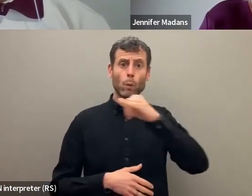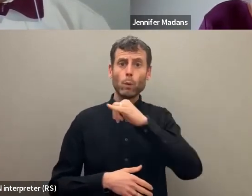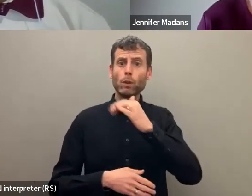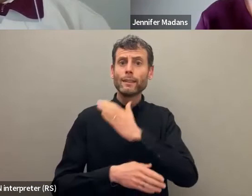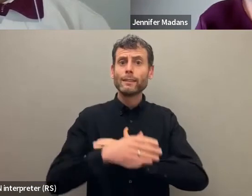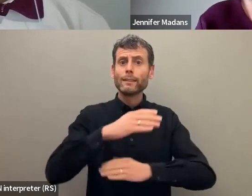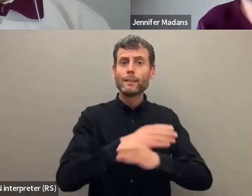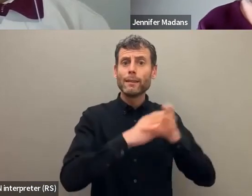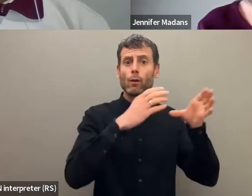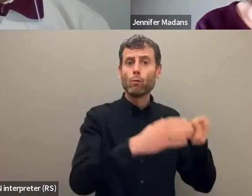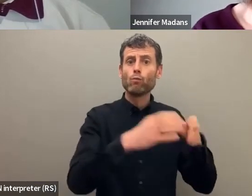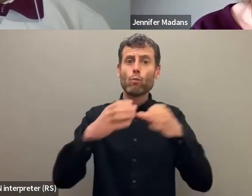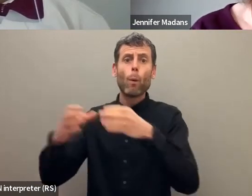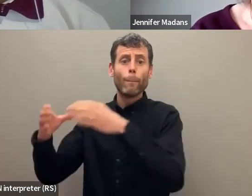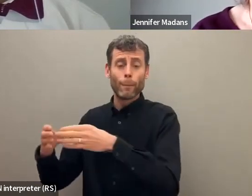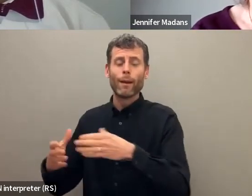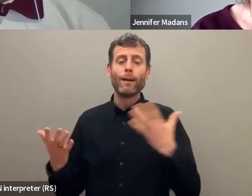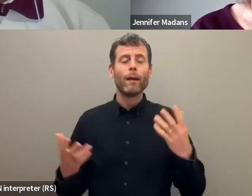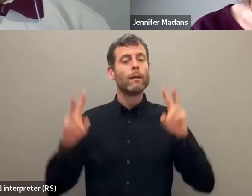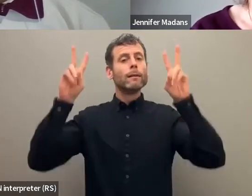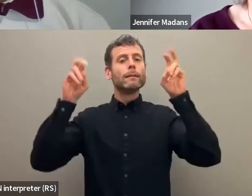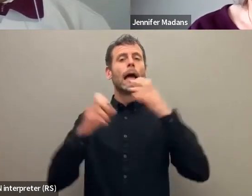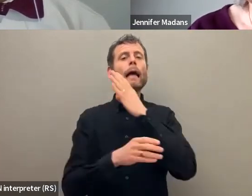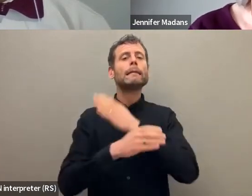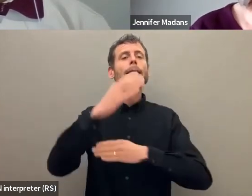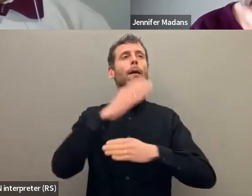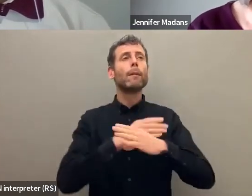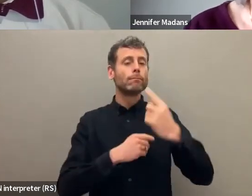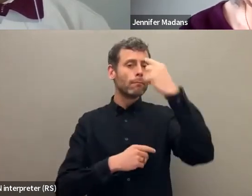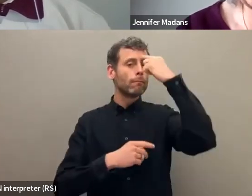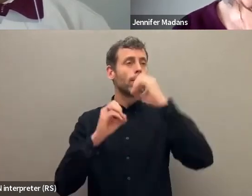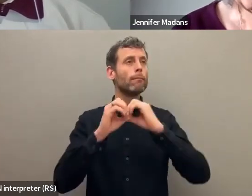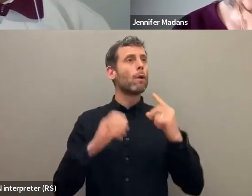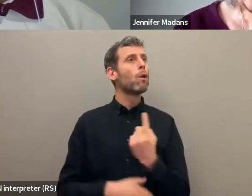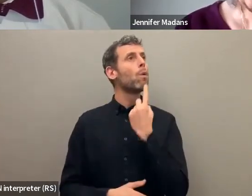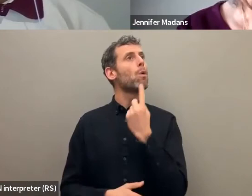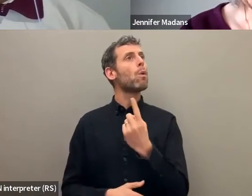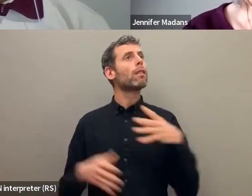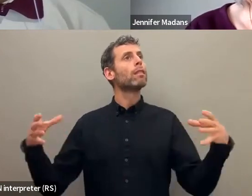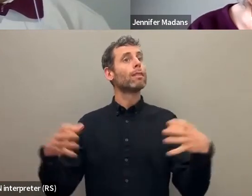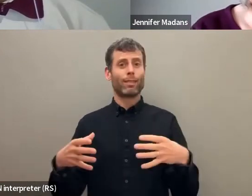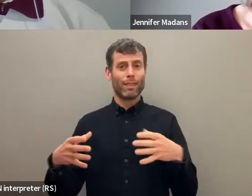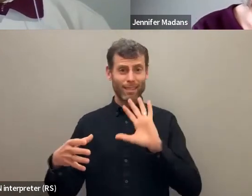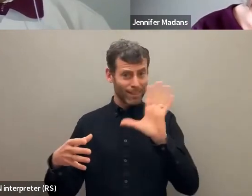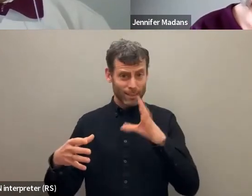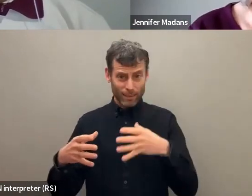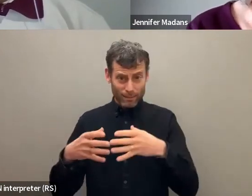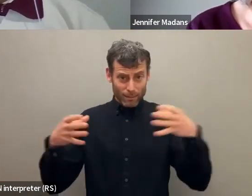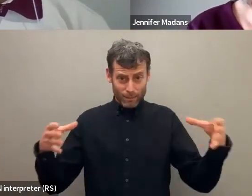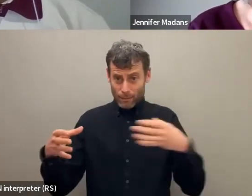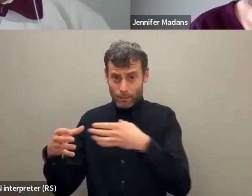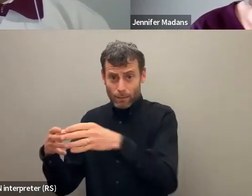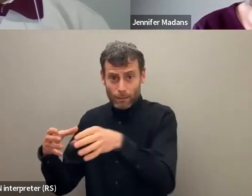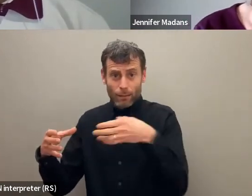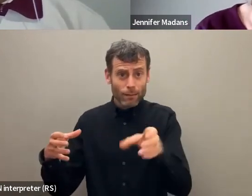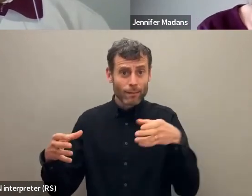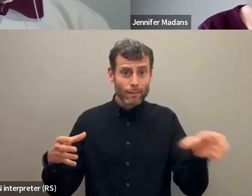Jennifer Madans: And then there are the variety of sources of data, there are the population based data collections in here I include censuses and surveys and has been mentioned.